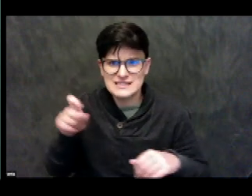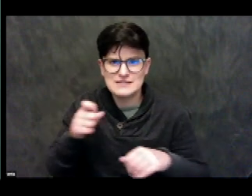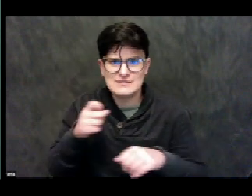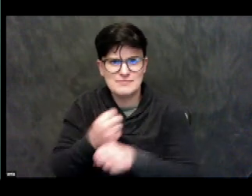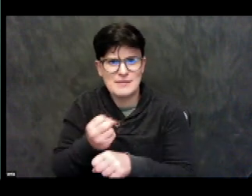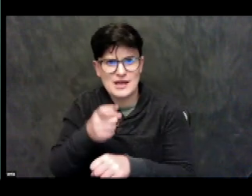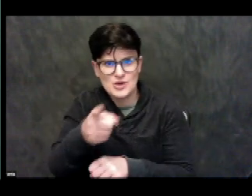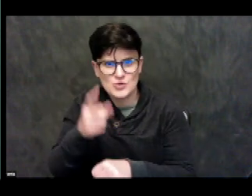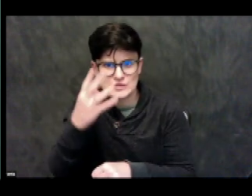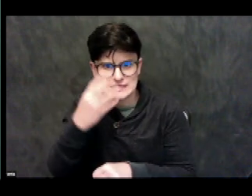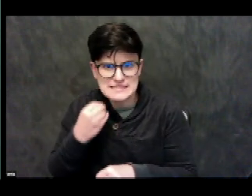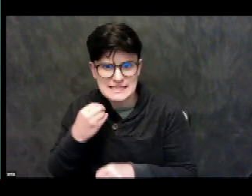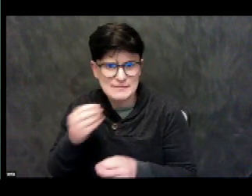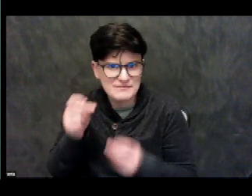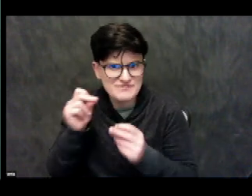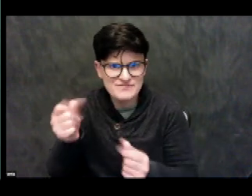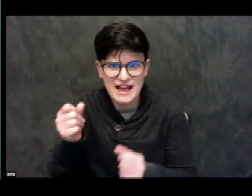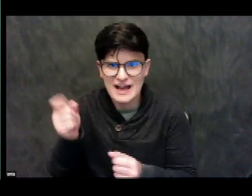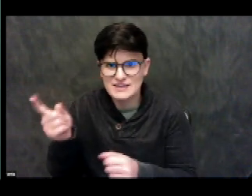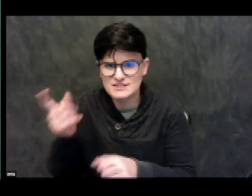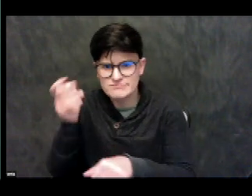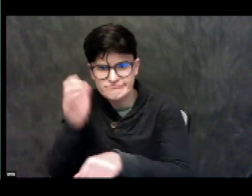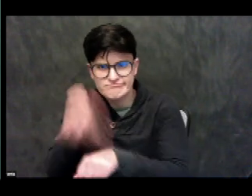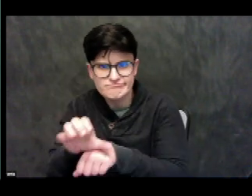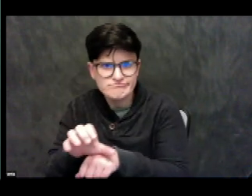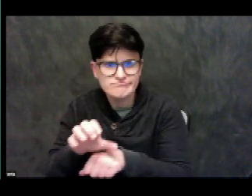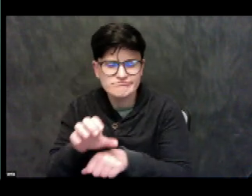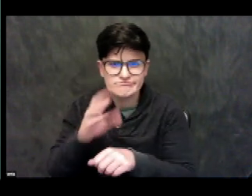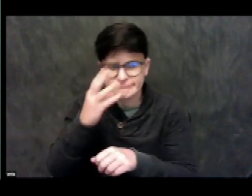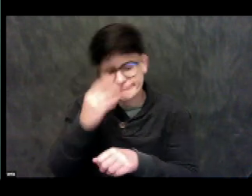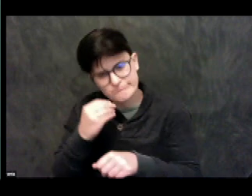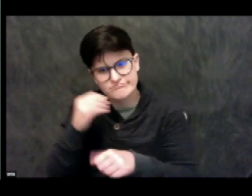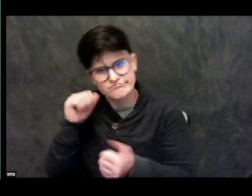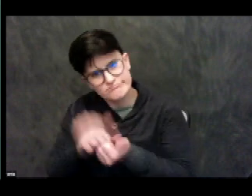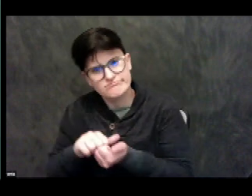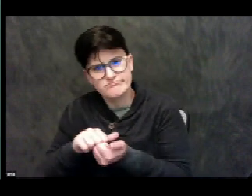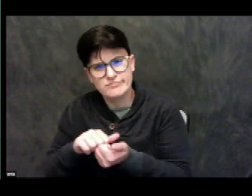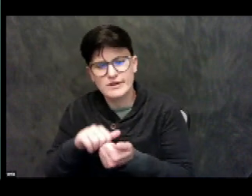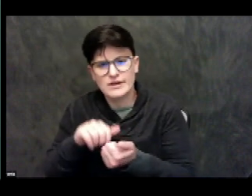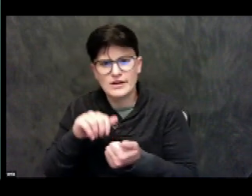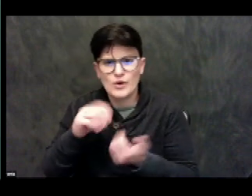so fast to minimize the amount of drugs that goes to the baby's system.